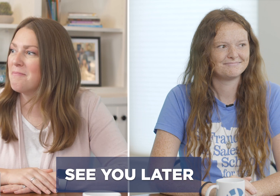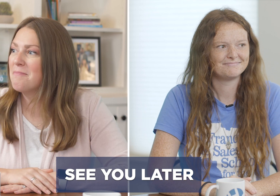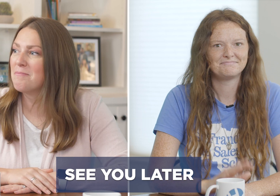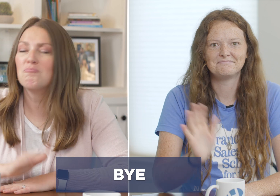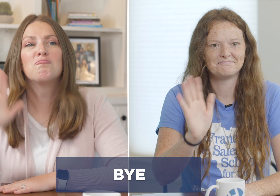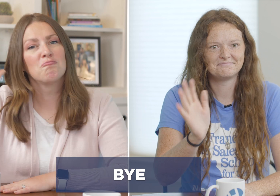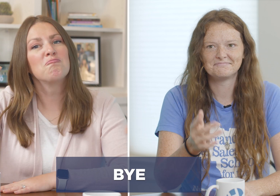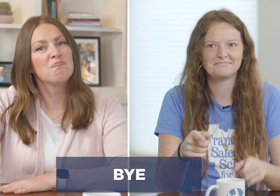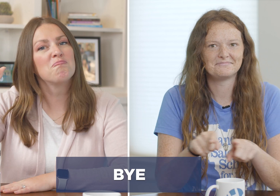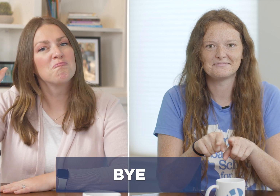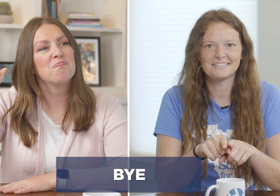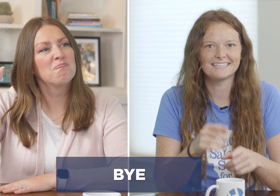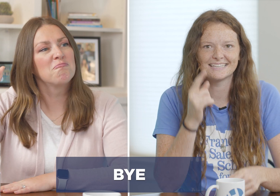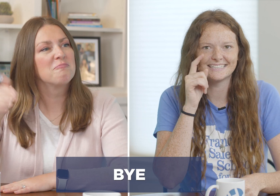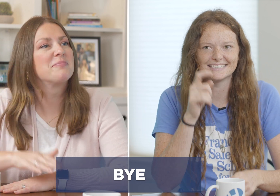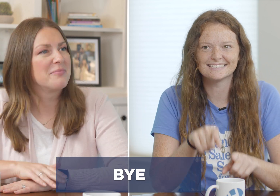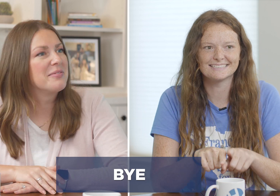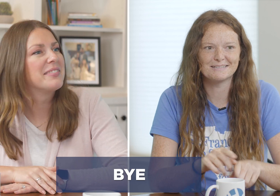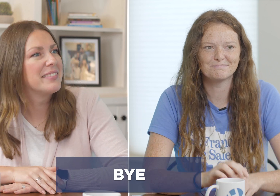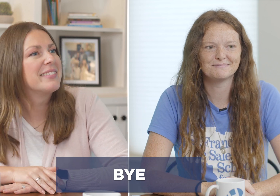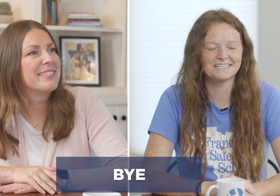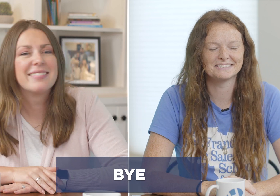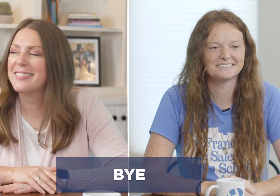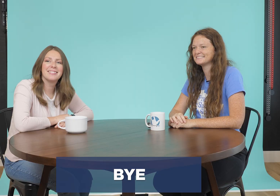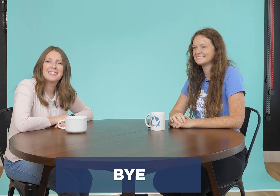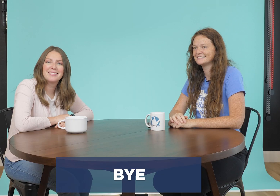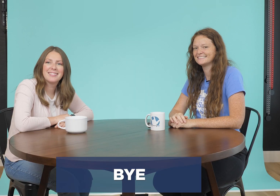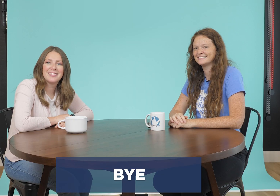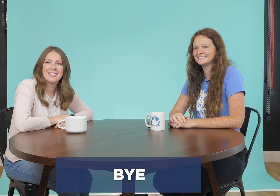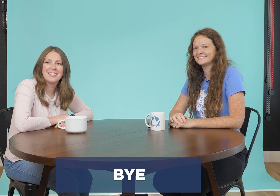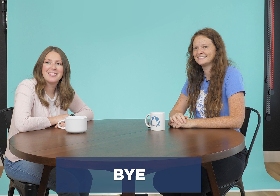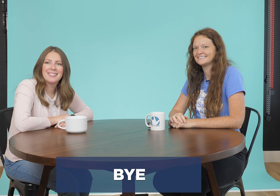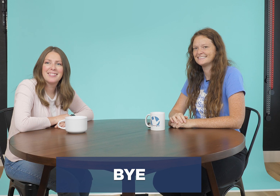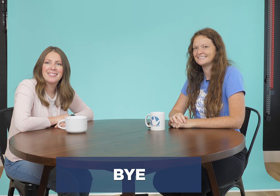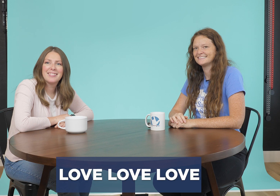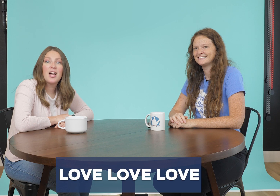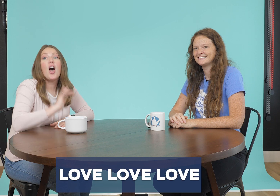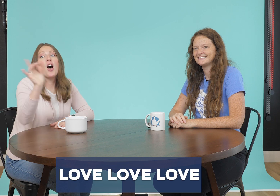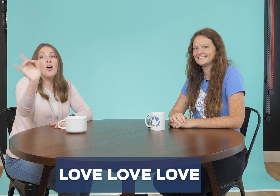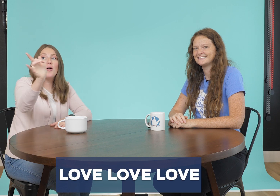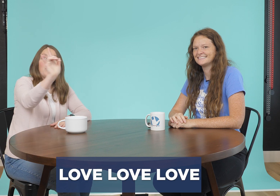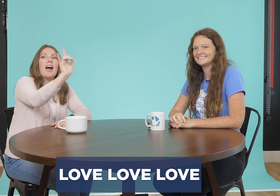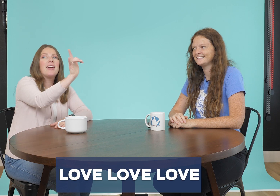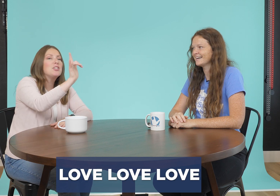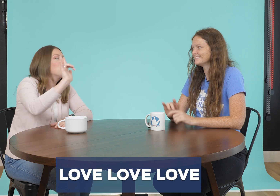However you would do that. I think it's the same. Yeah, I know that you like. Oh, yeah, I do.